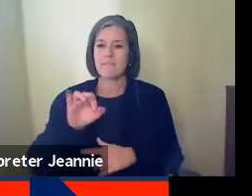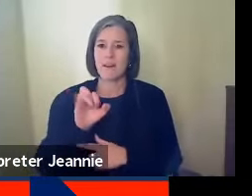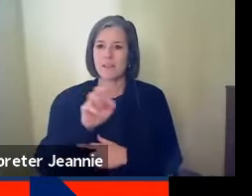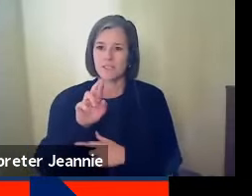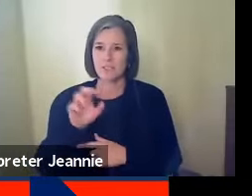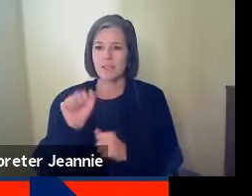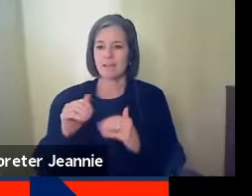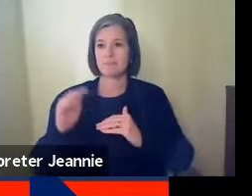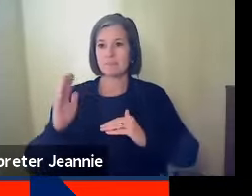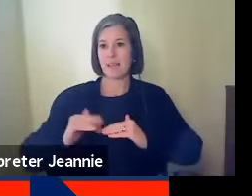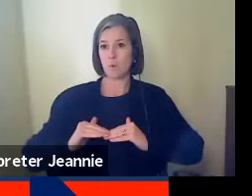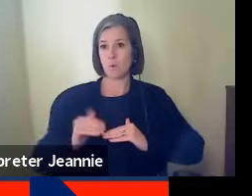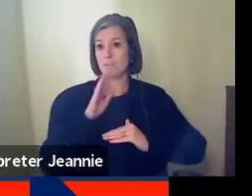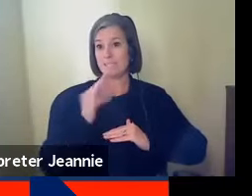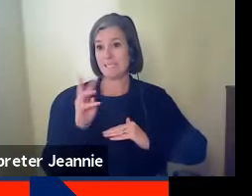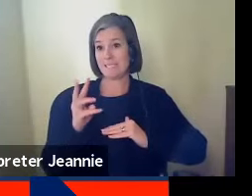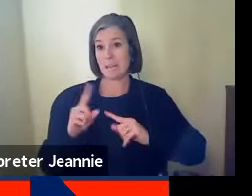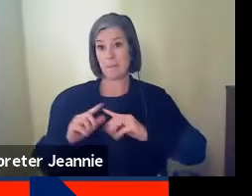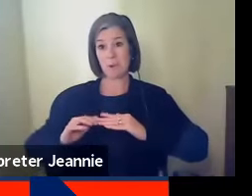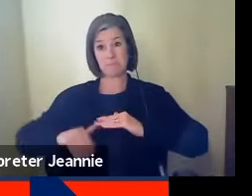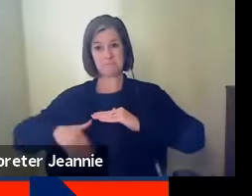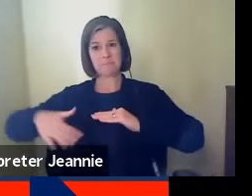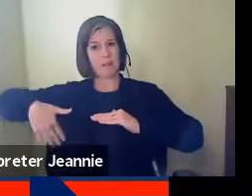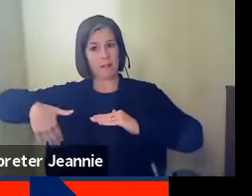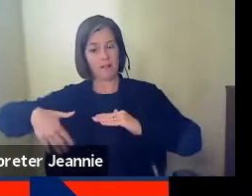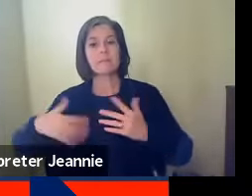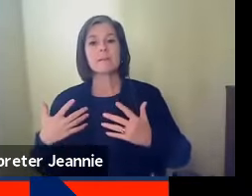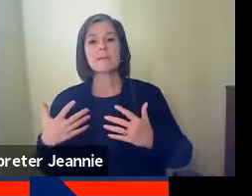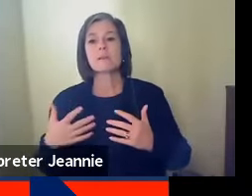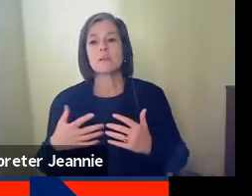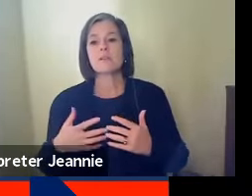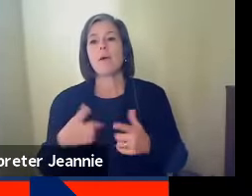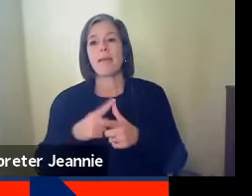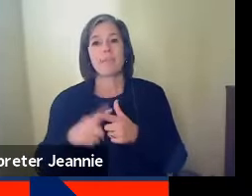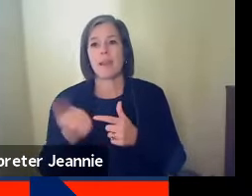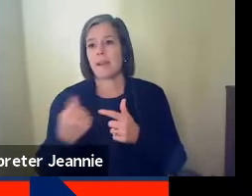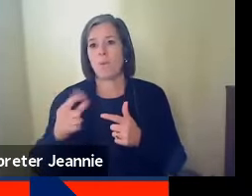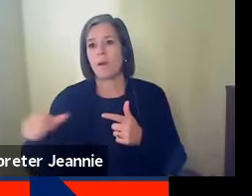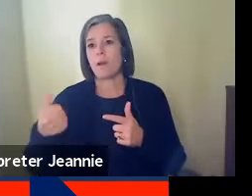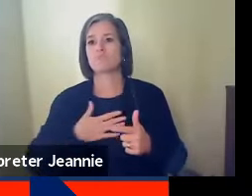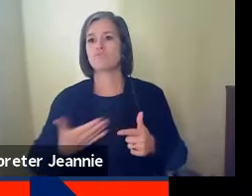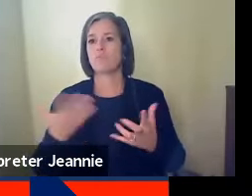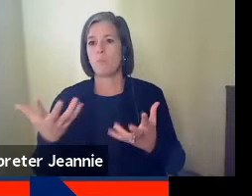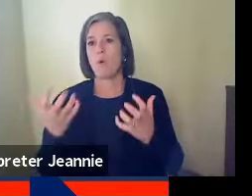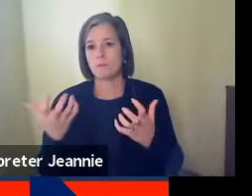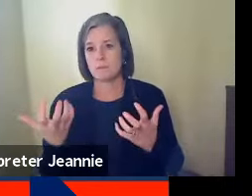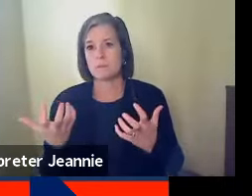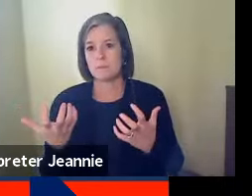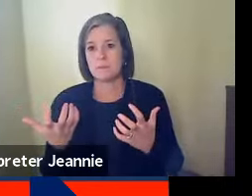eventually to anyone else who is interested in being vaccinated. Across all of this is equity. We want to make sure that we